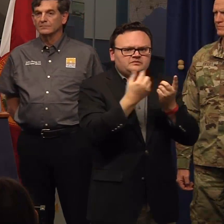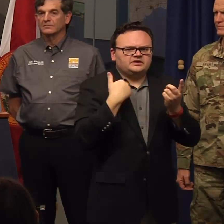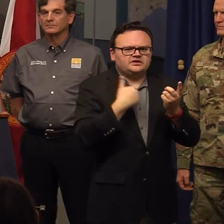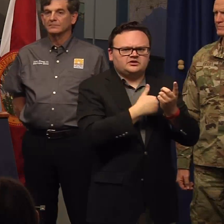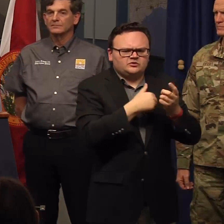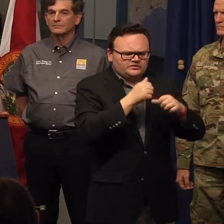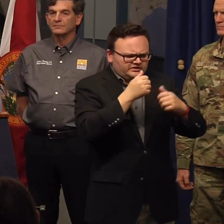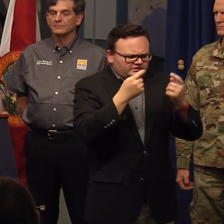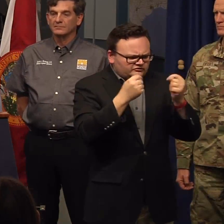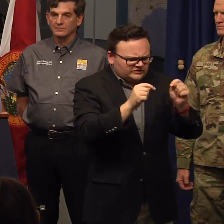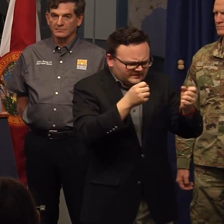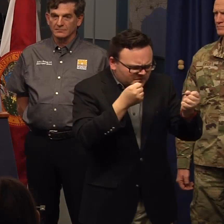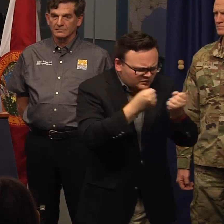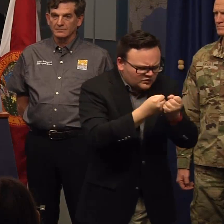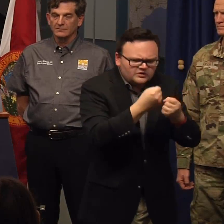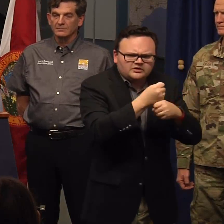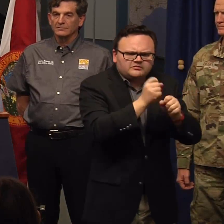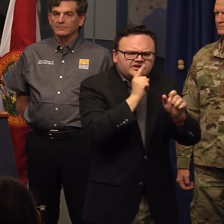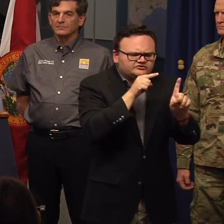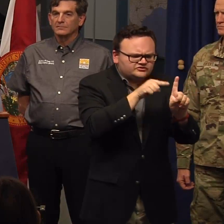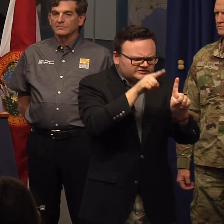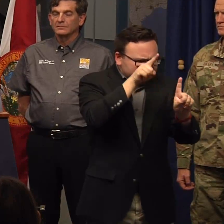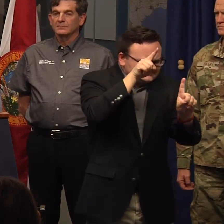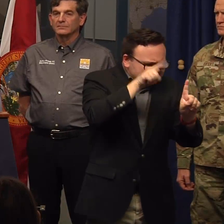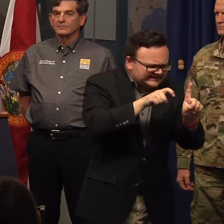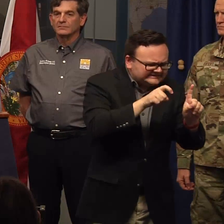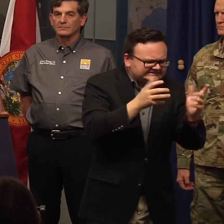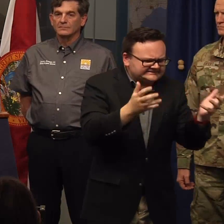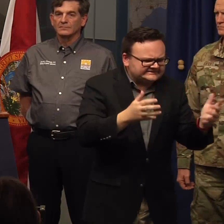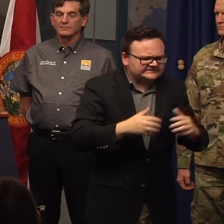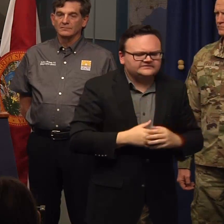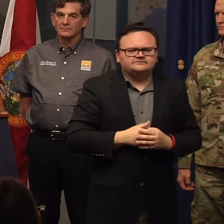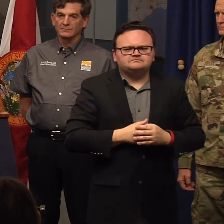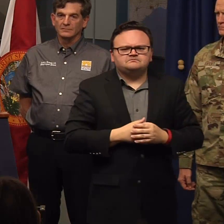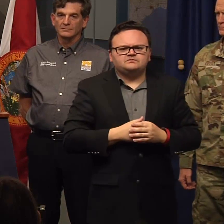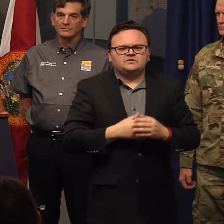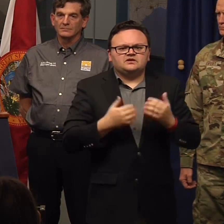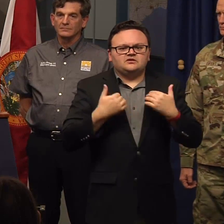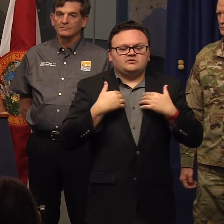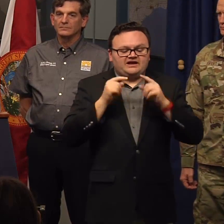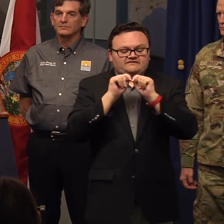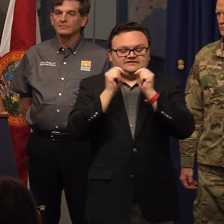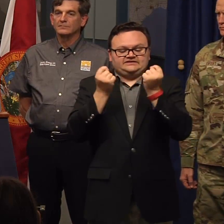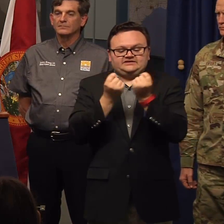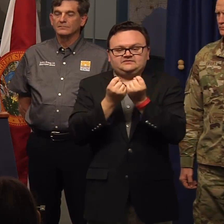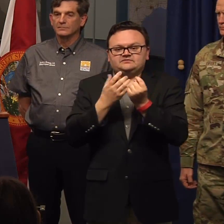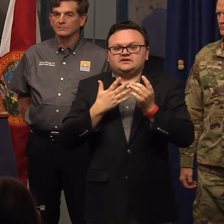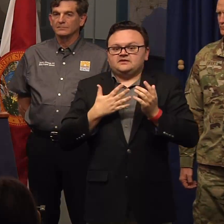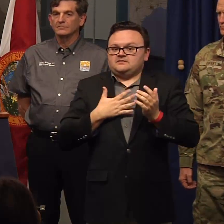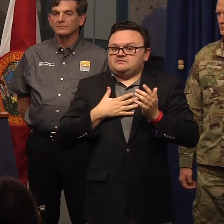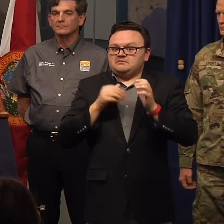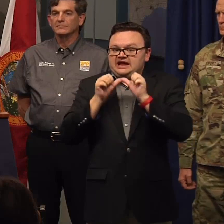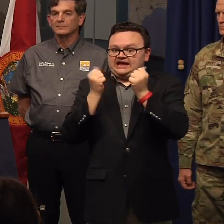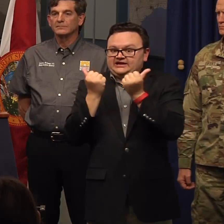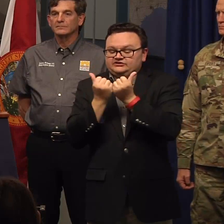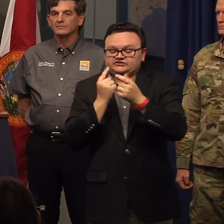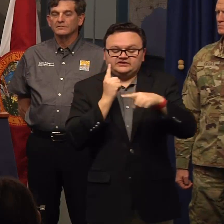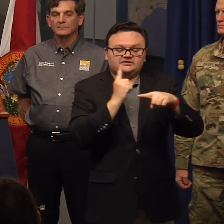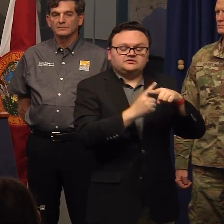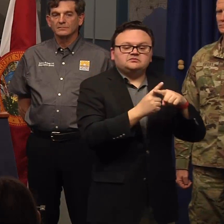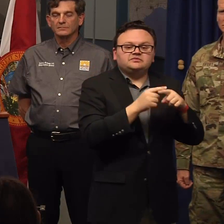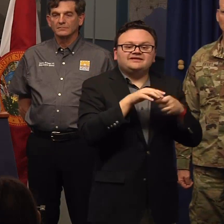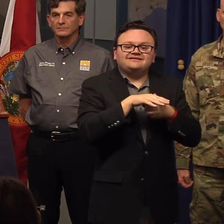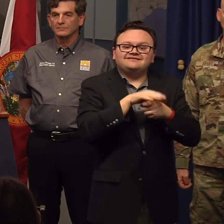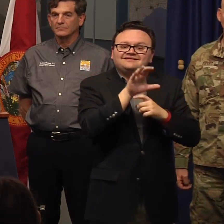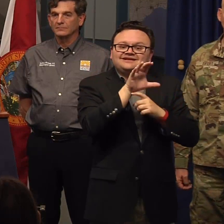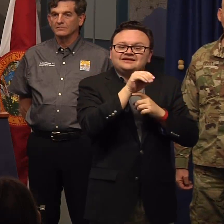THAT FOR THE VAST MAJORITY WHEN